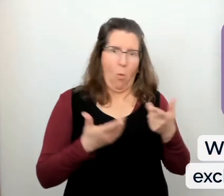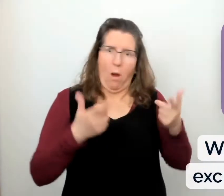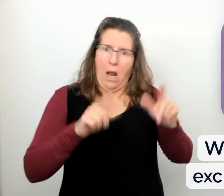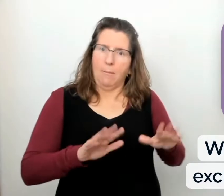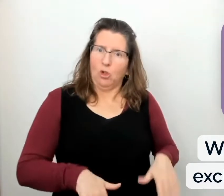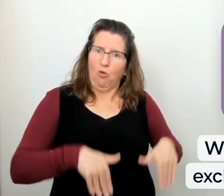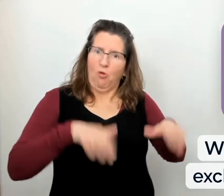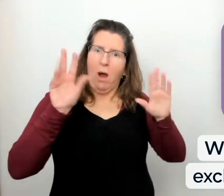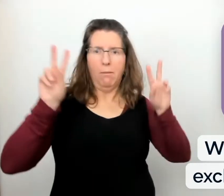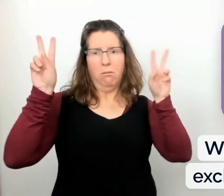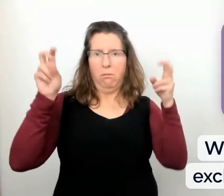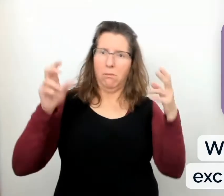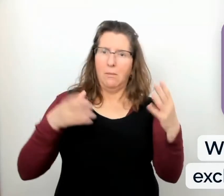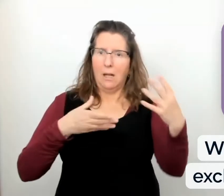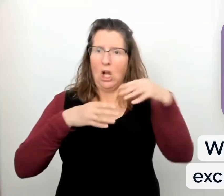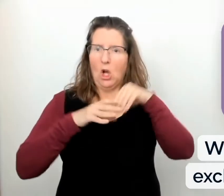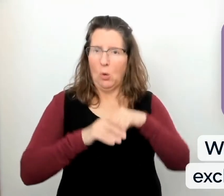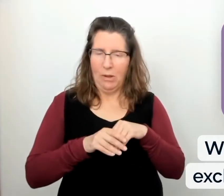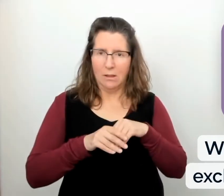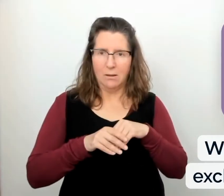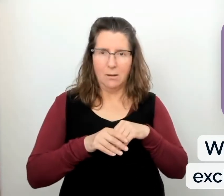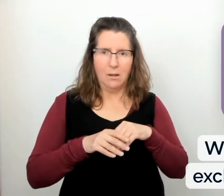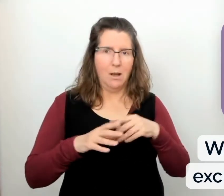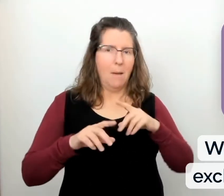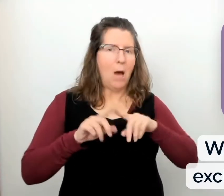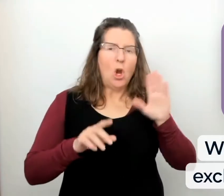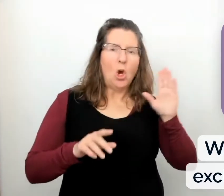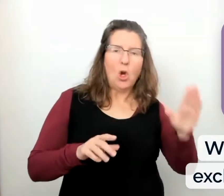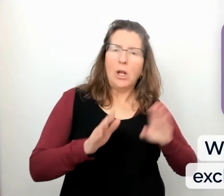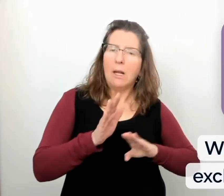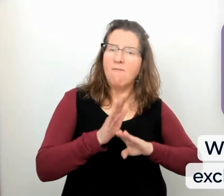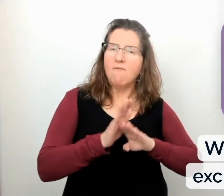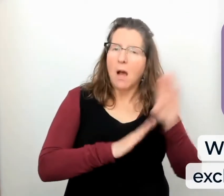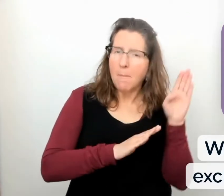Her inclusive education ignored her language needs.